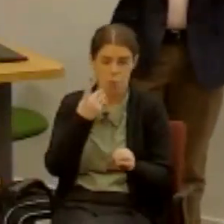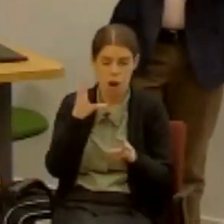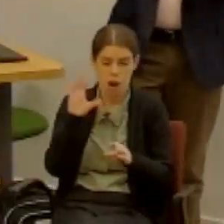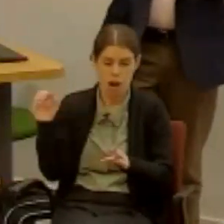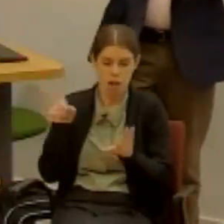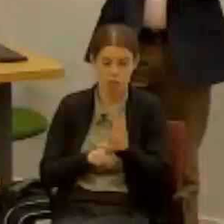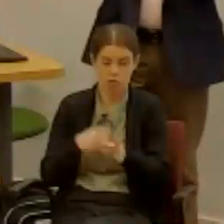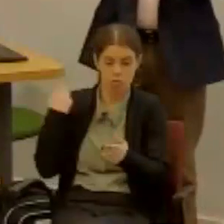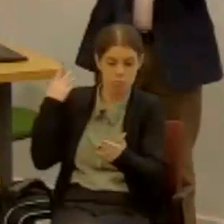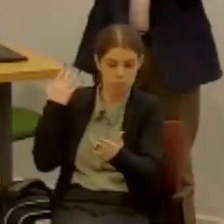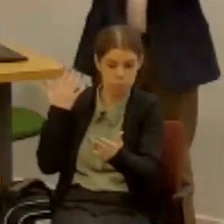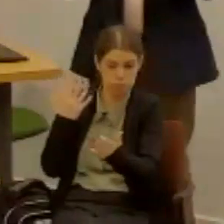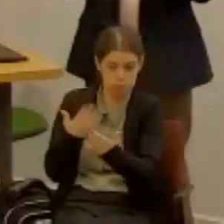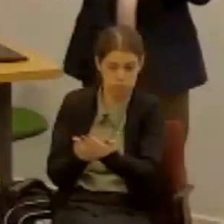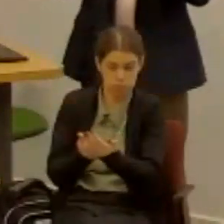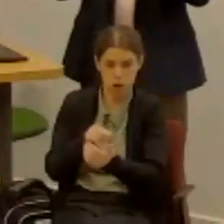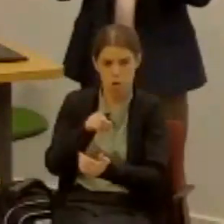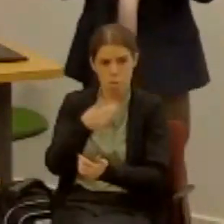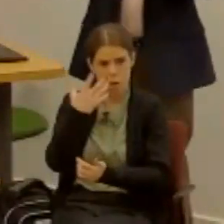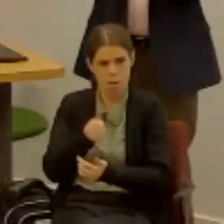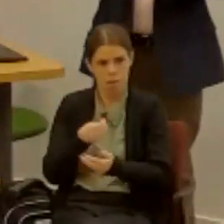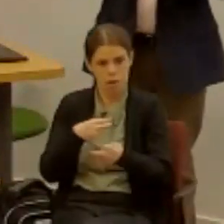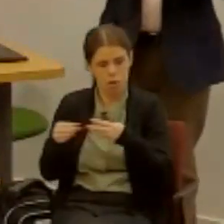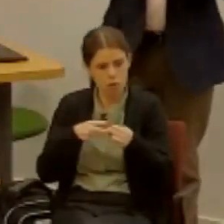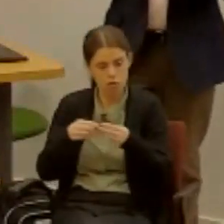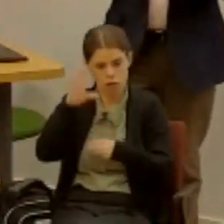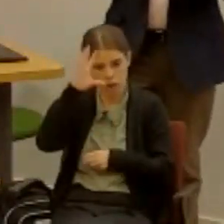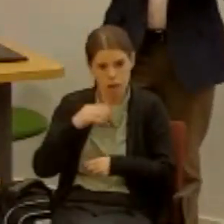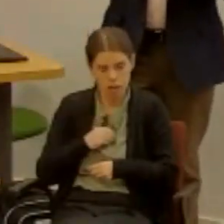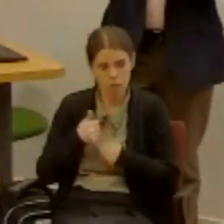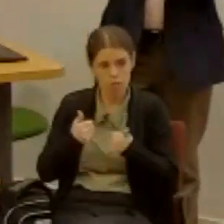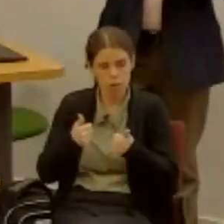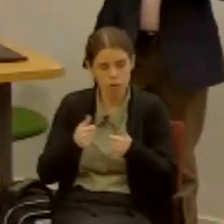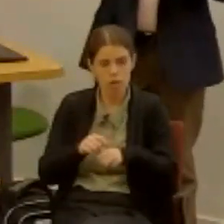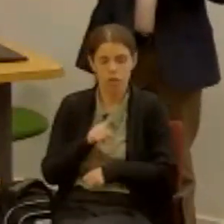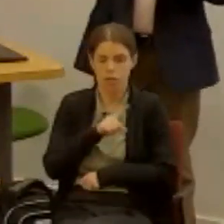I know. You say? Well, hang on. There's been headlines recently, but let's just wait and see, because they're producing